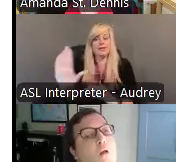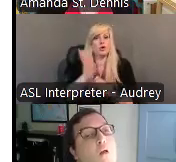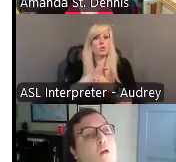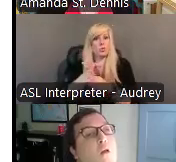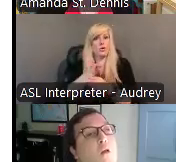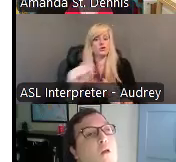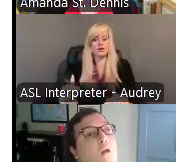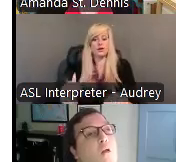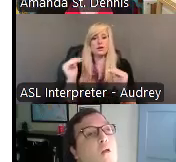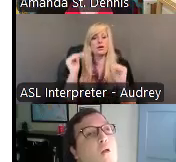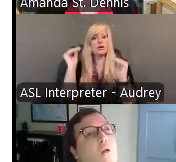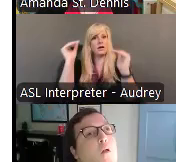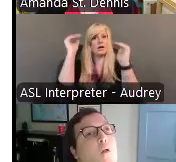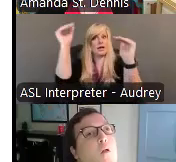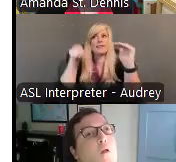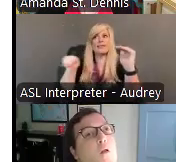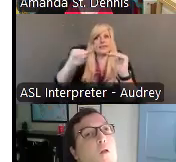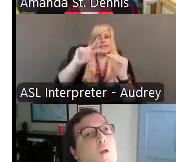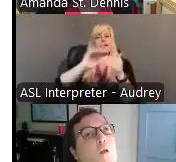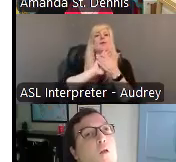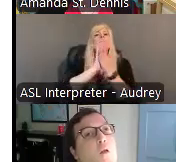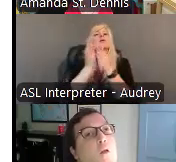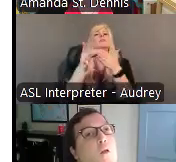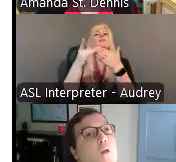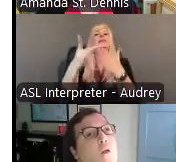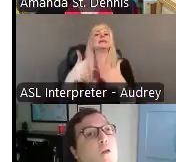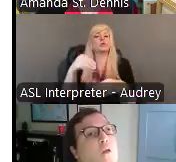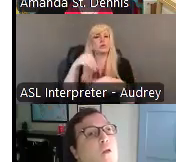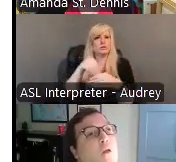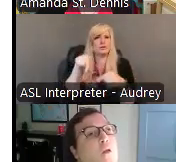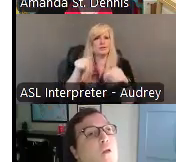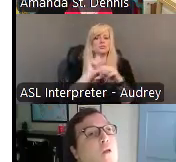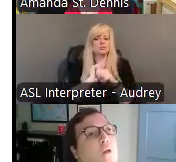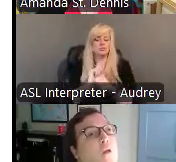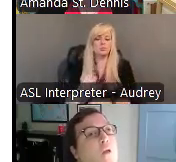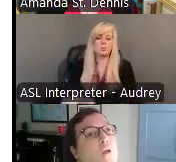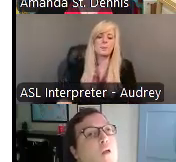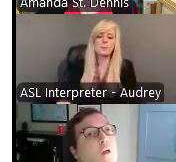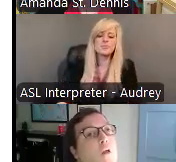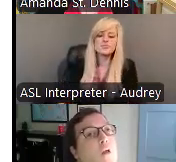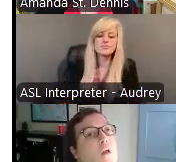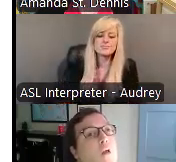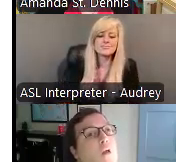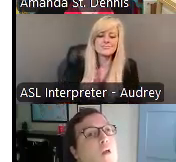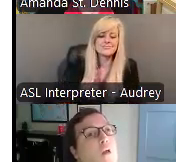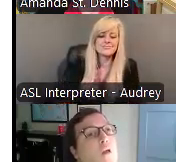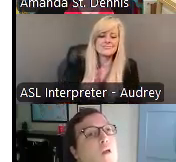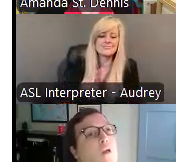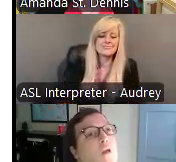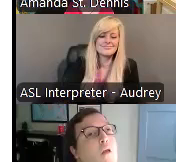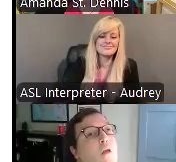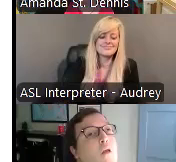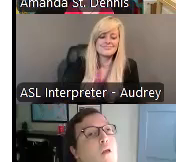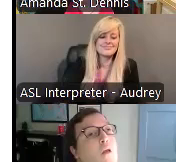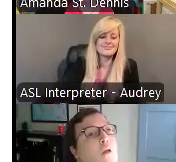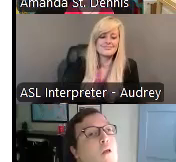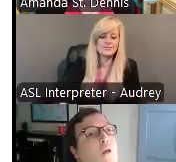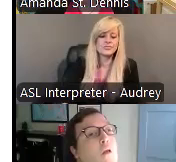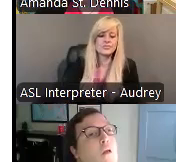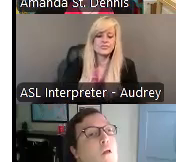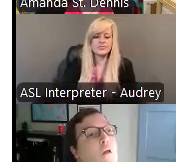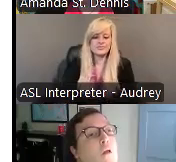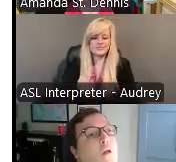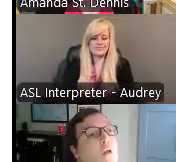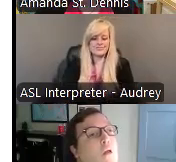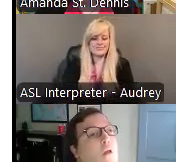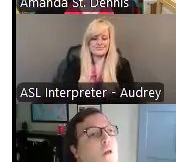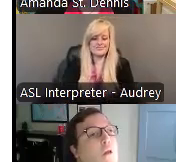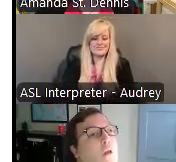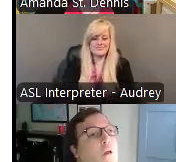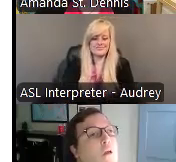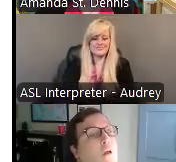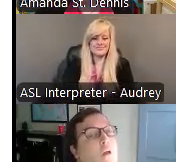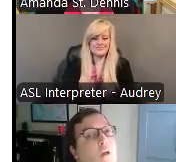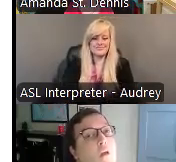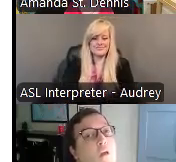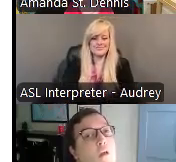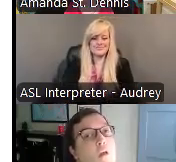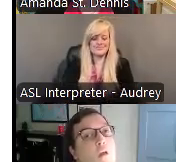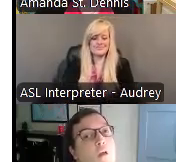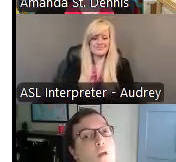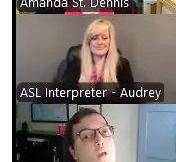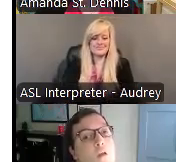them to become leaders in this work. Next slide. Amanda St. Dennis: I have to also add that Linda